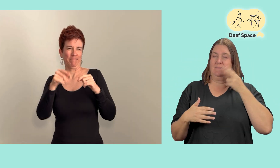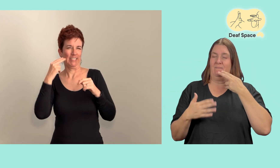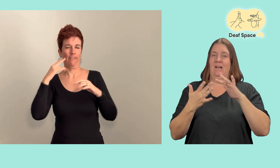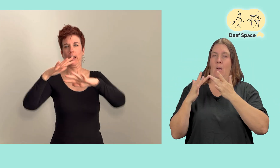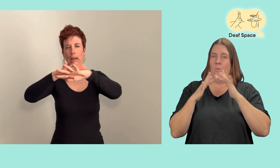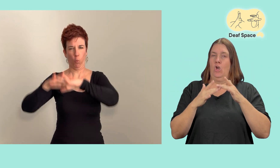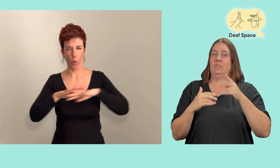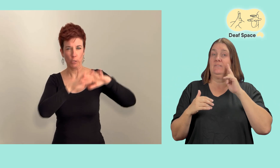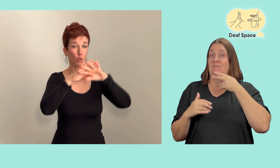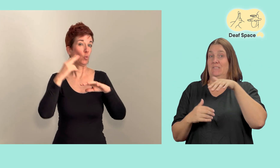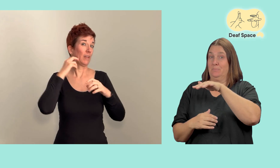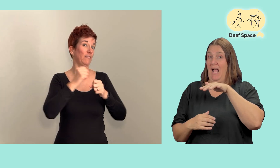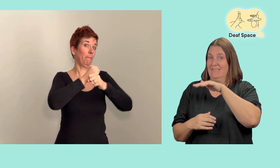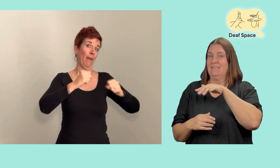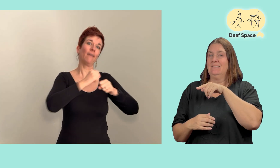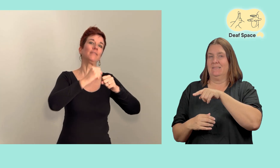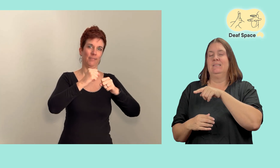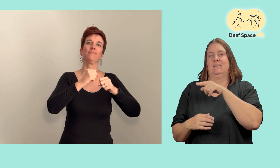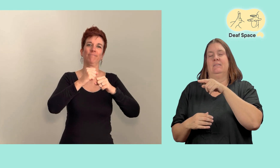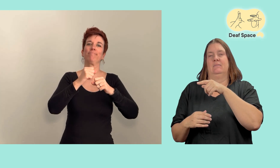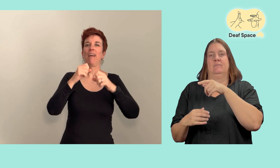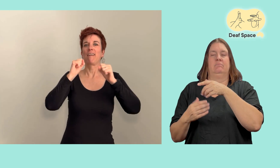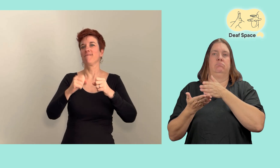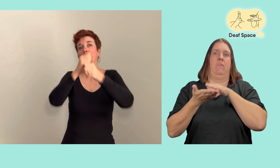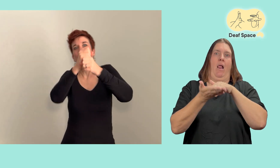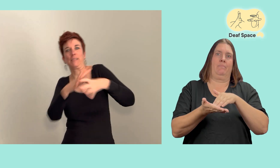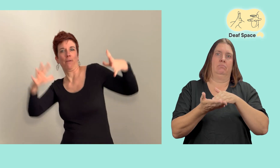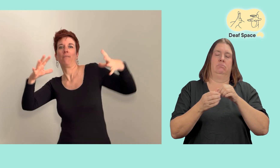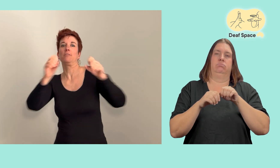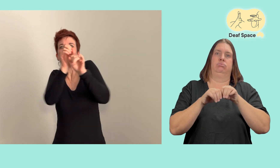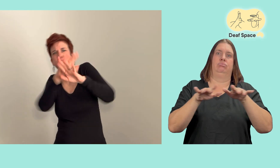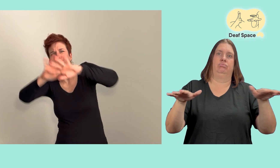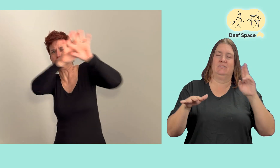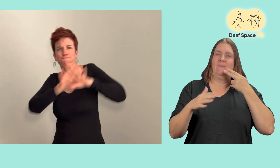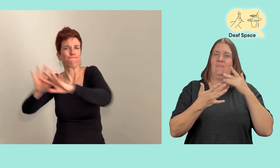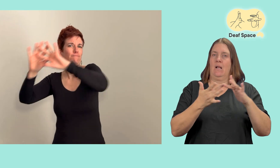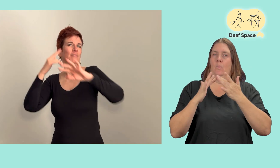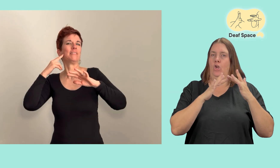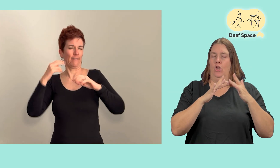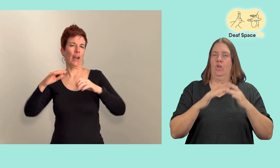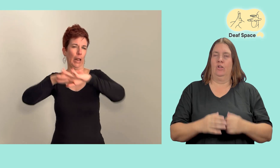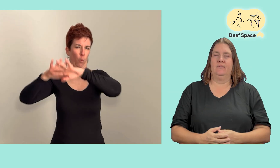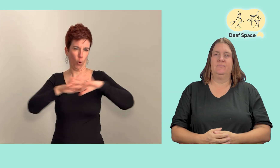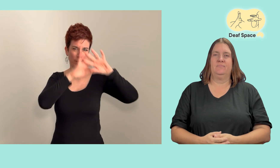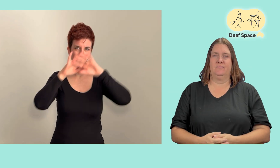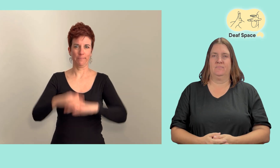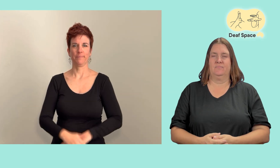So Deaf spaces are vital for helping to perpetuate the Deaf network.